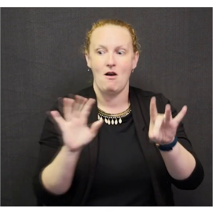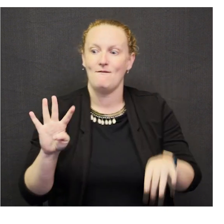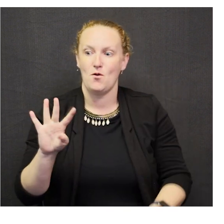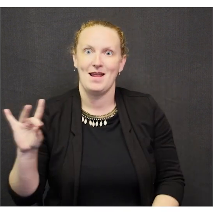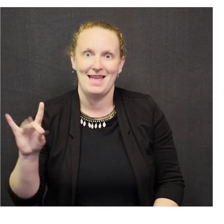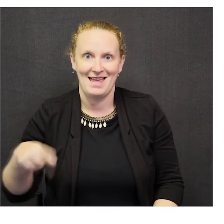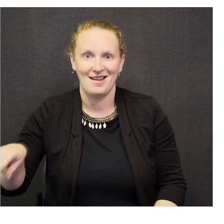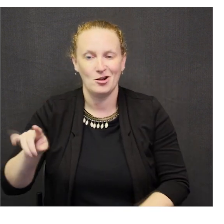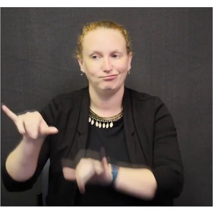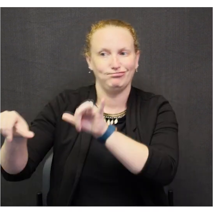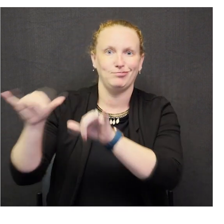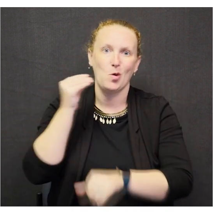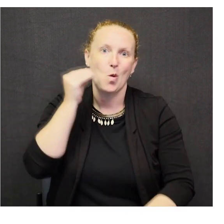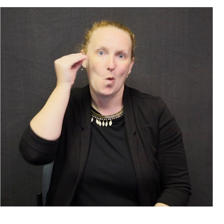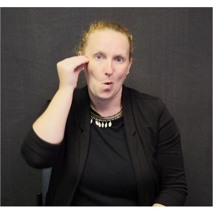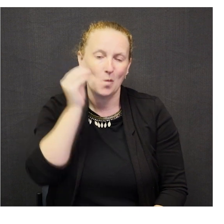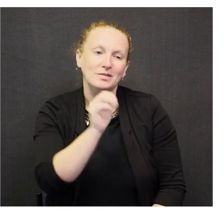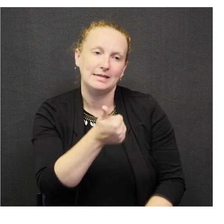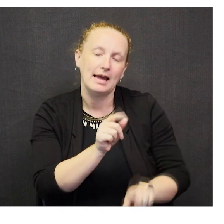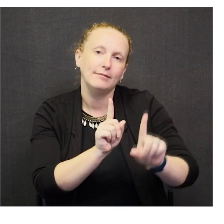Wow, Wow, that required